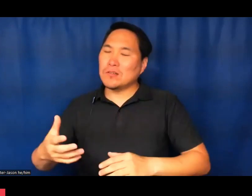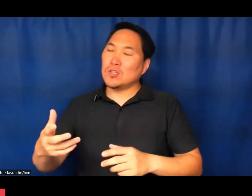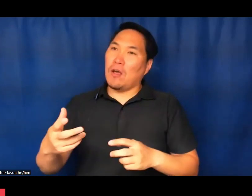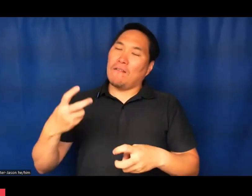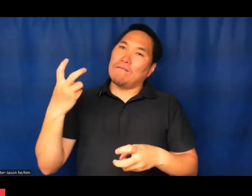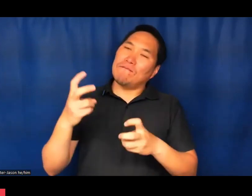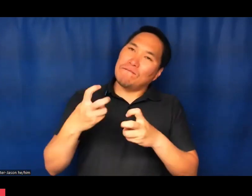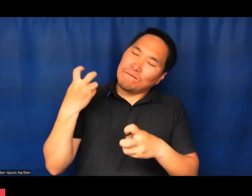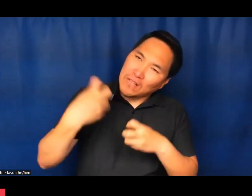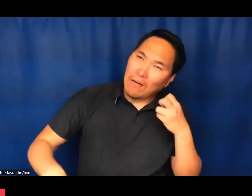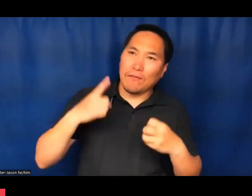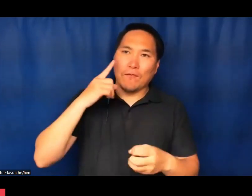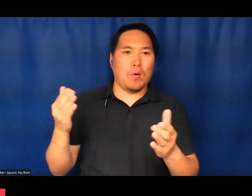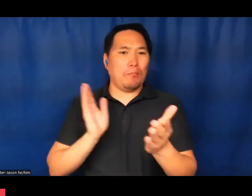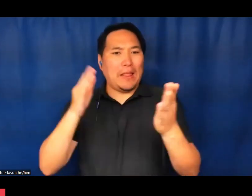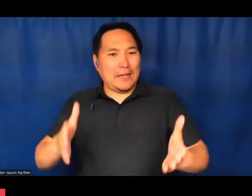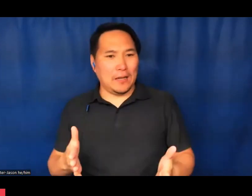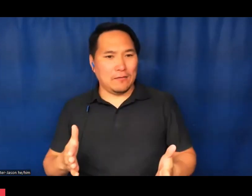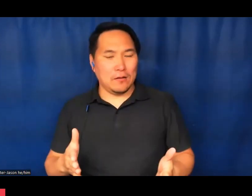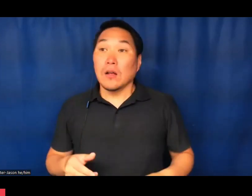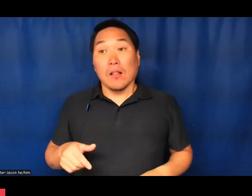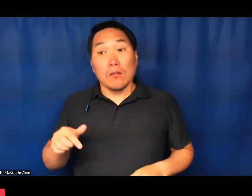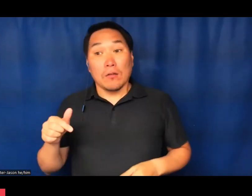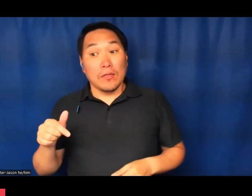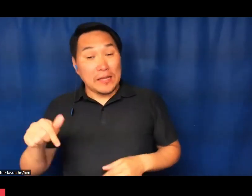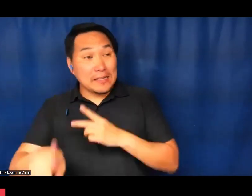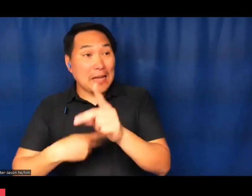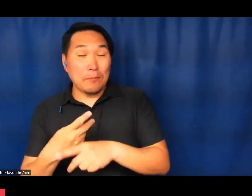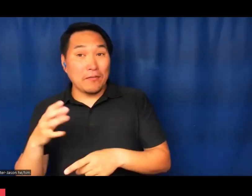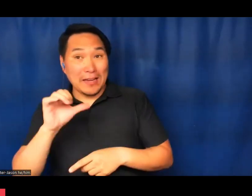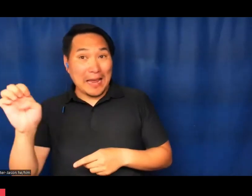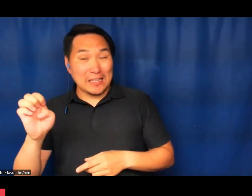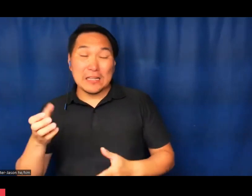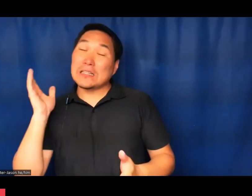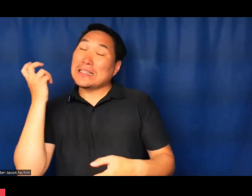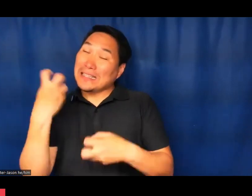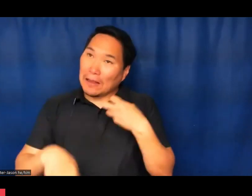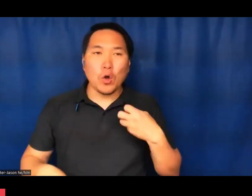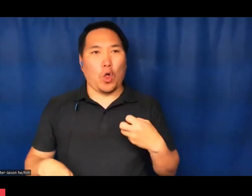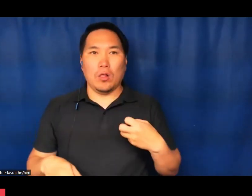Plaintiffs, these are extraordinarily difficult cases to bring. They require a lot of resources.